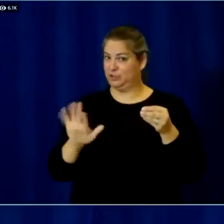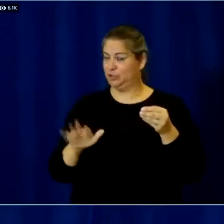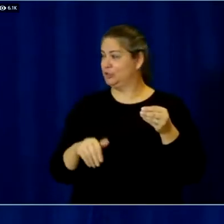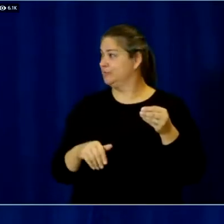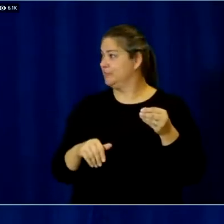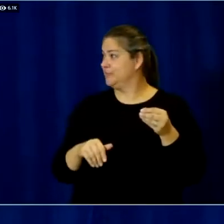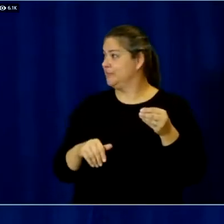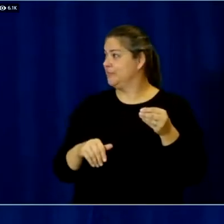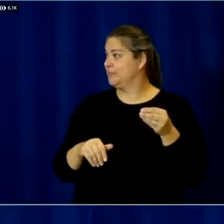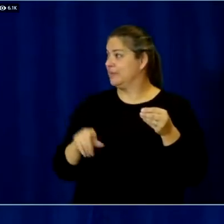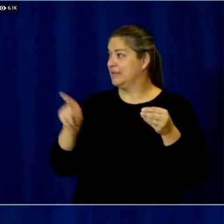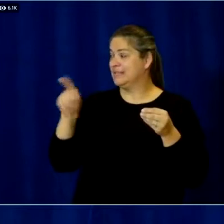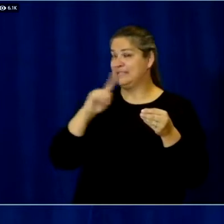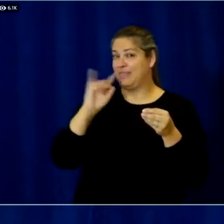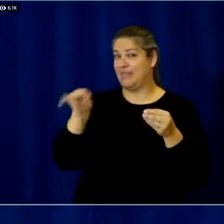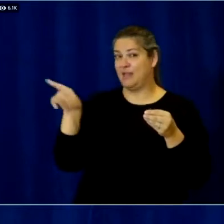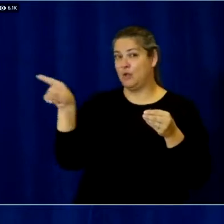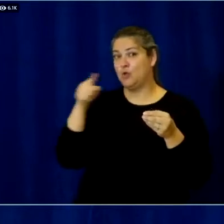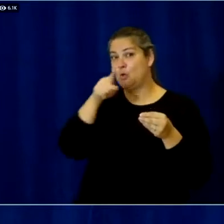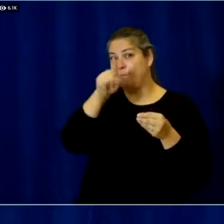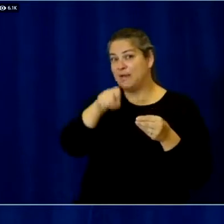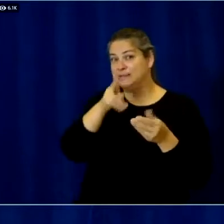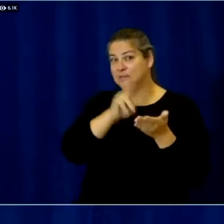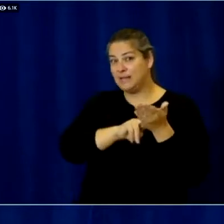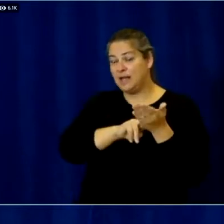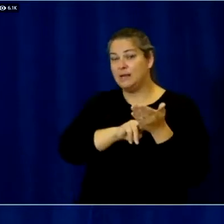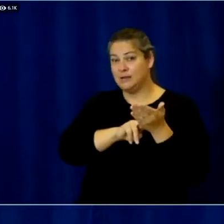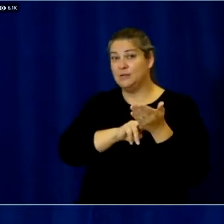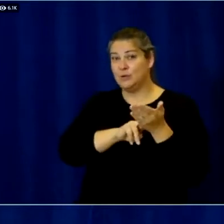sign here. So sign there. We've been marked it for you. All right, you're